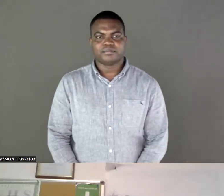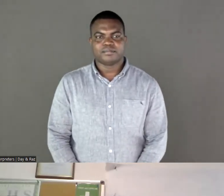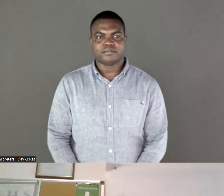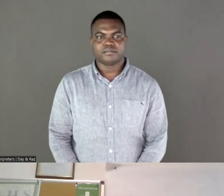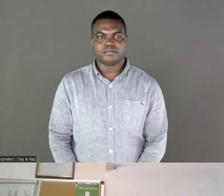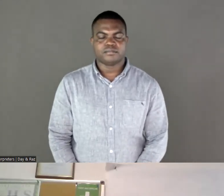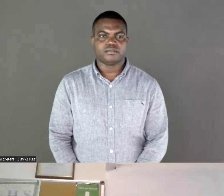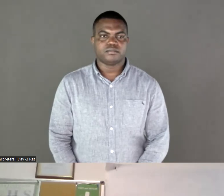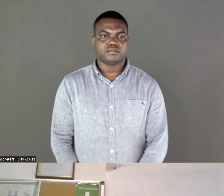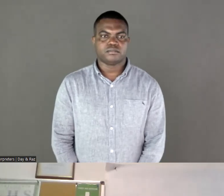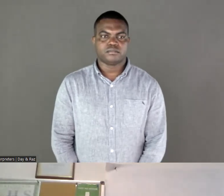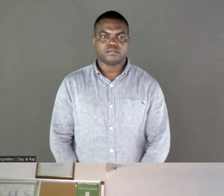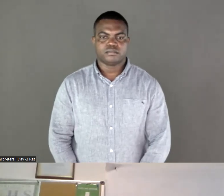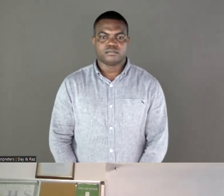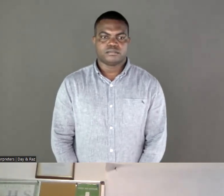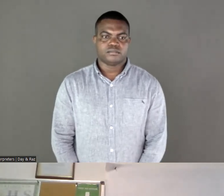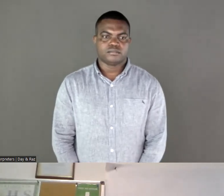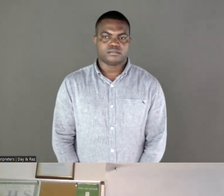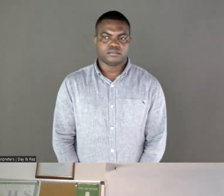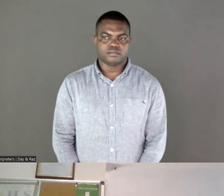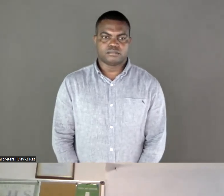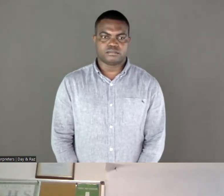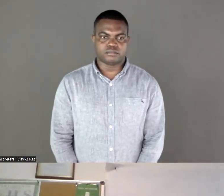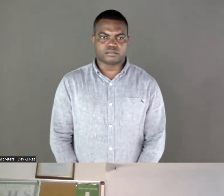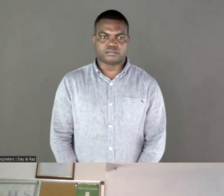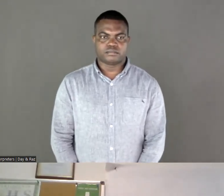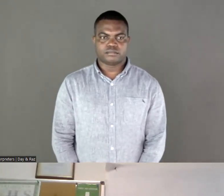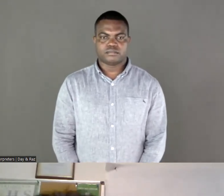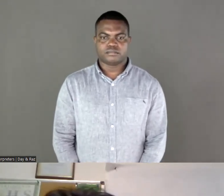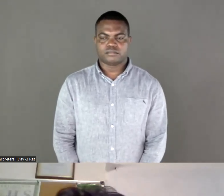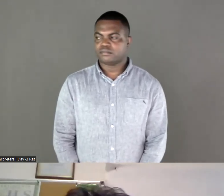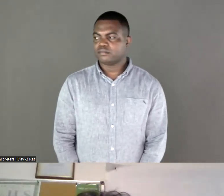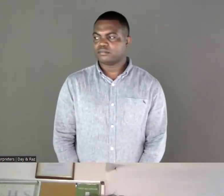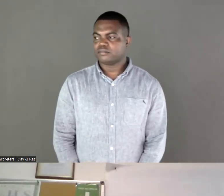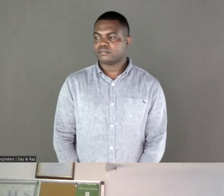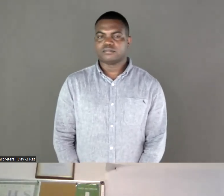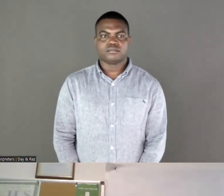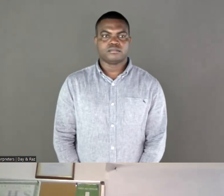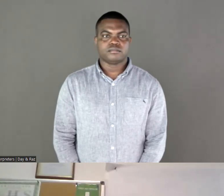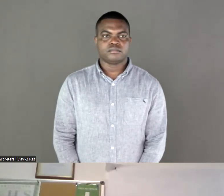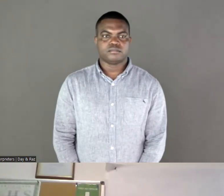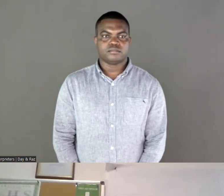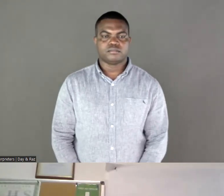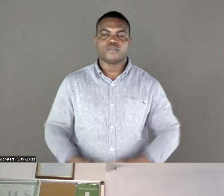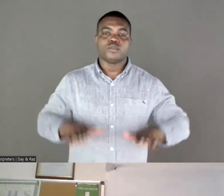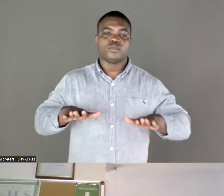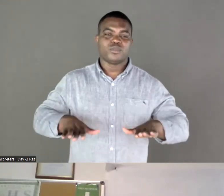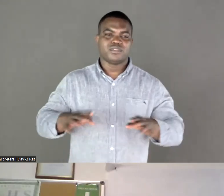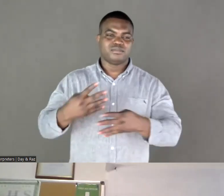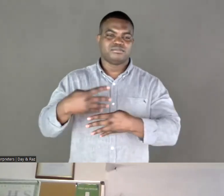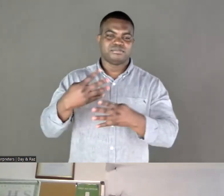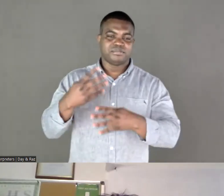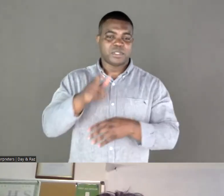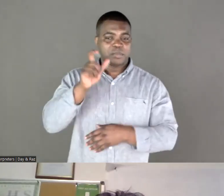Now, I'd like to invite our colleagues from Indonesia, we want to switch from Ukrainian to